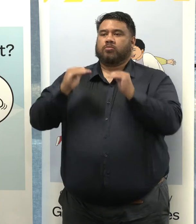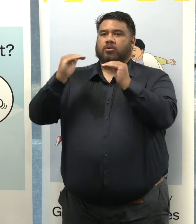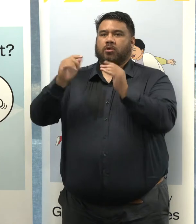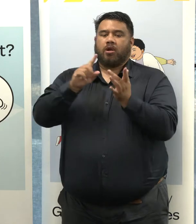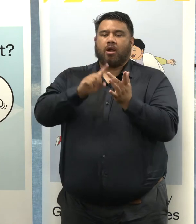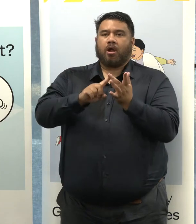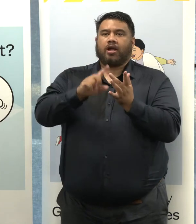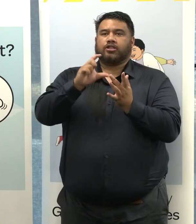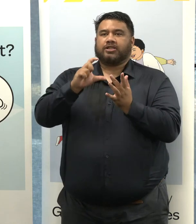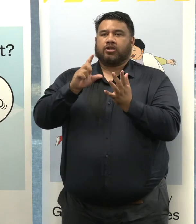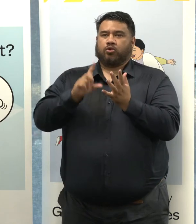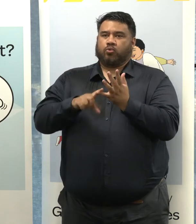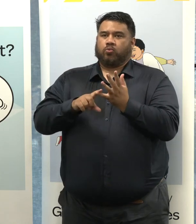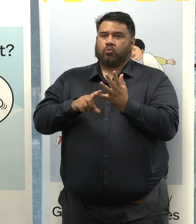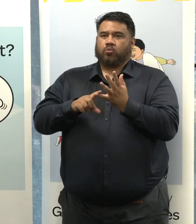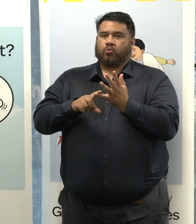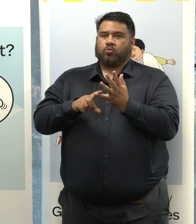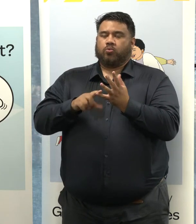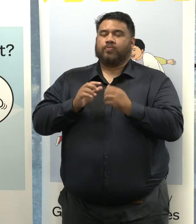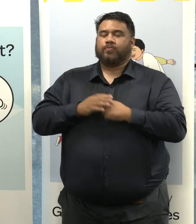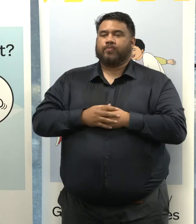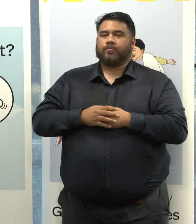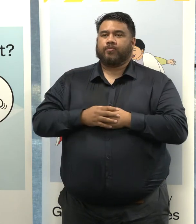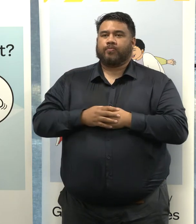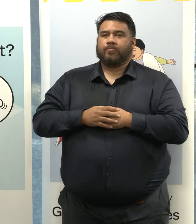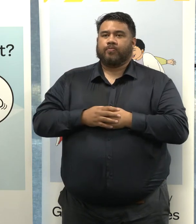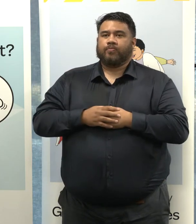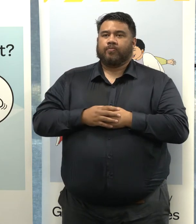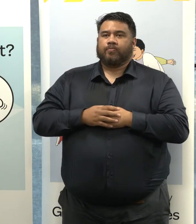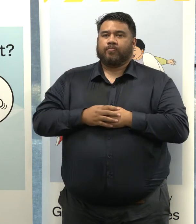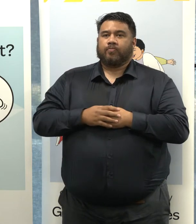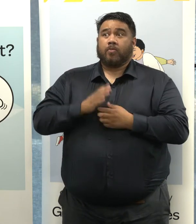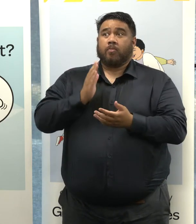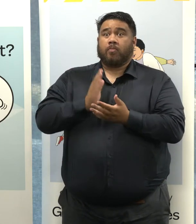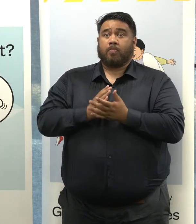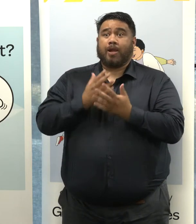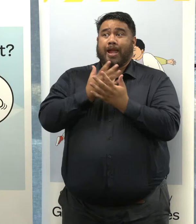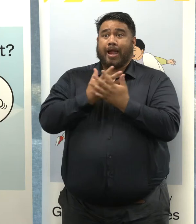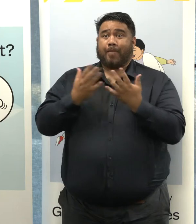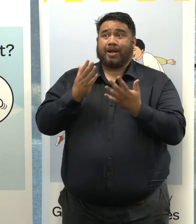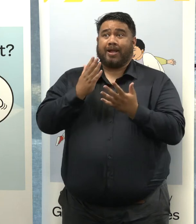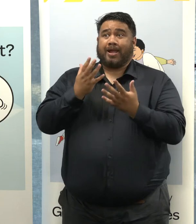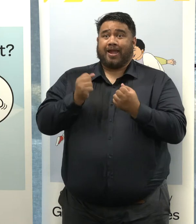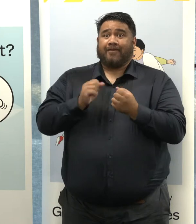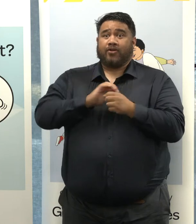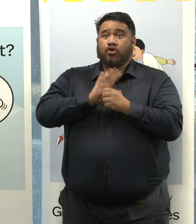those, at the moment we have 845 people in hospital, and of those 16 are in intensive care